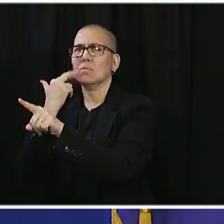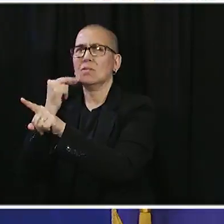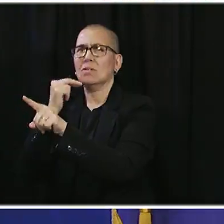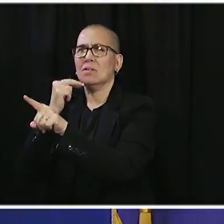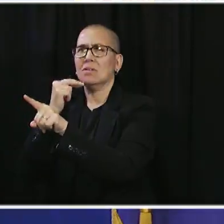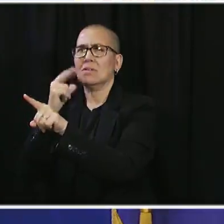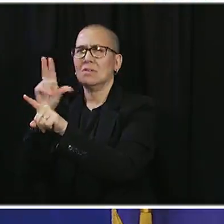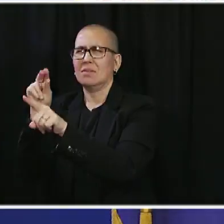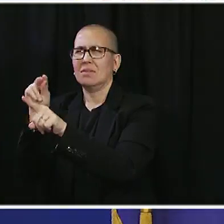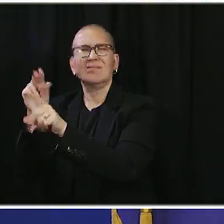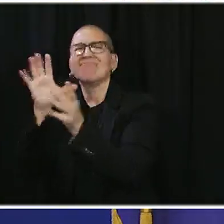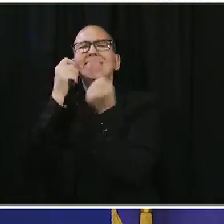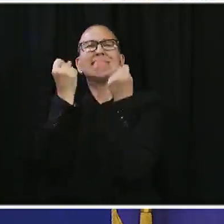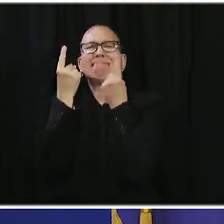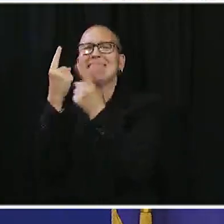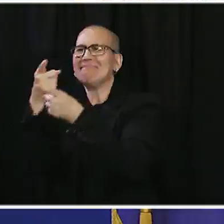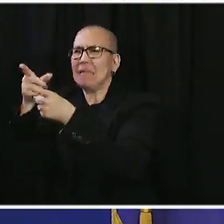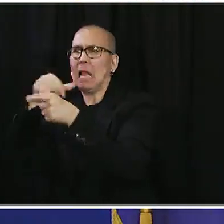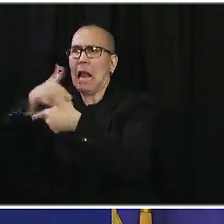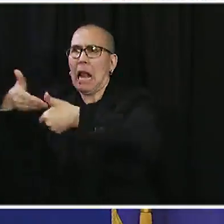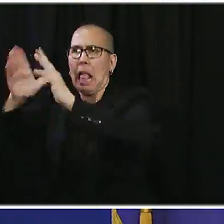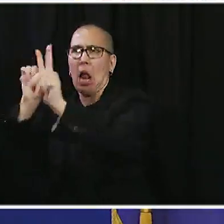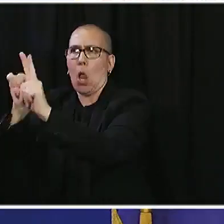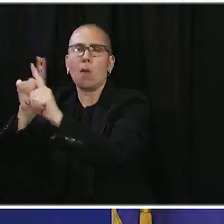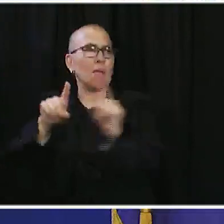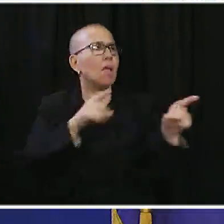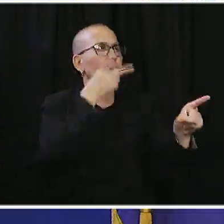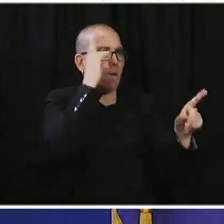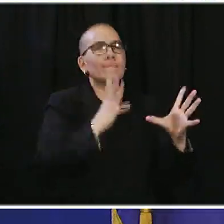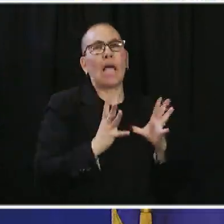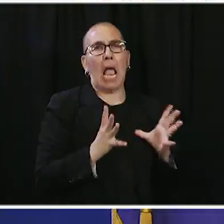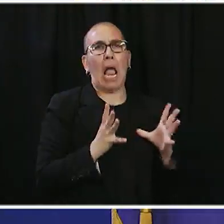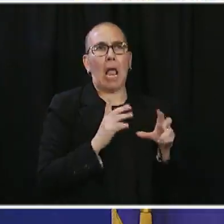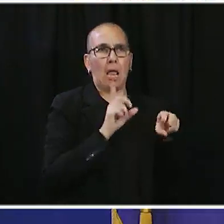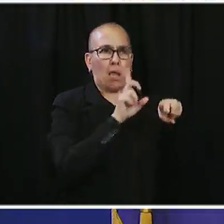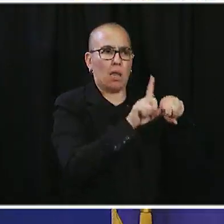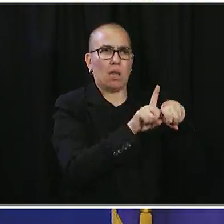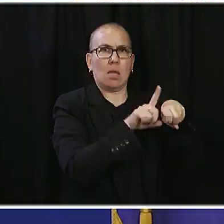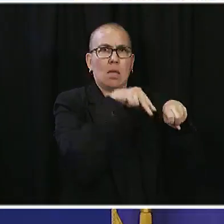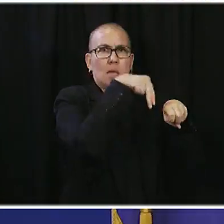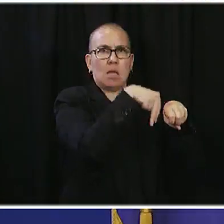SAID, SO MUCH OF THIS TURNS AROUND CLOSENESS OF EXPOSURE, LENGTH OF